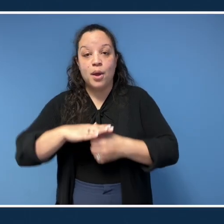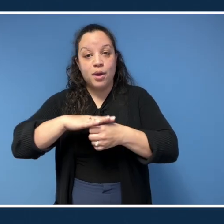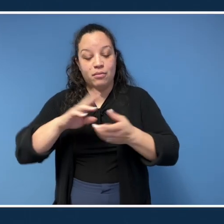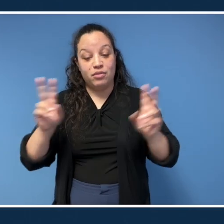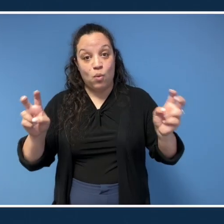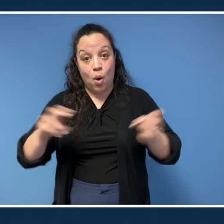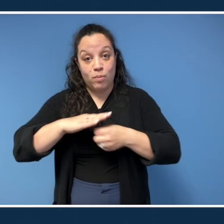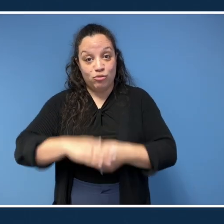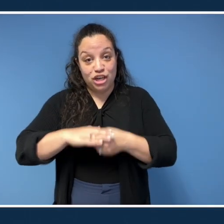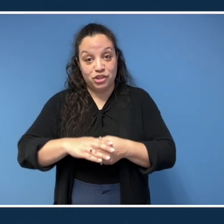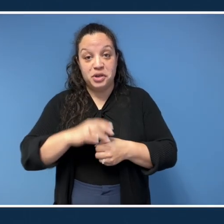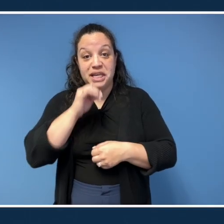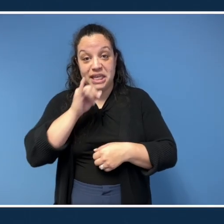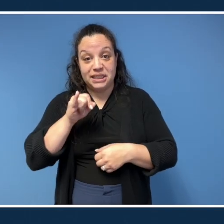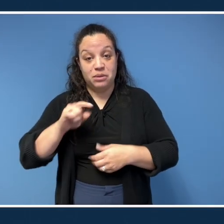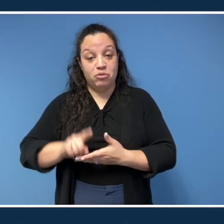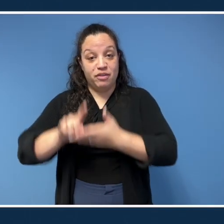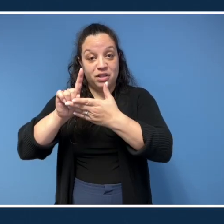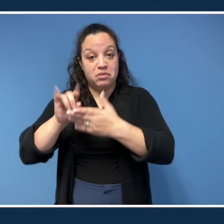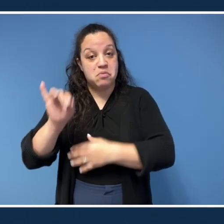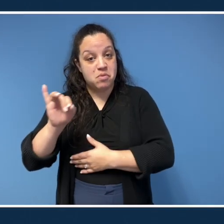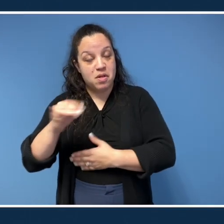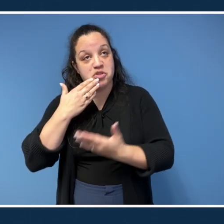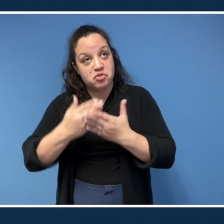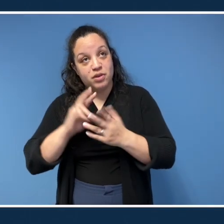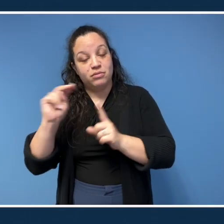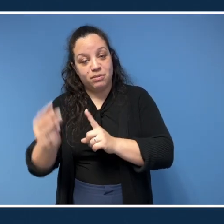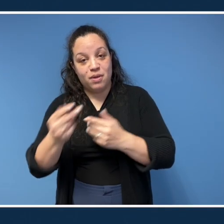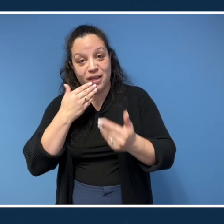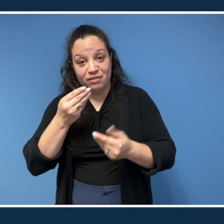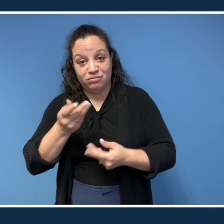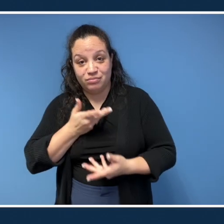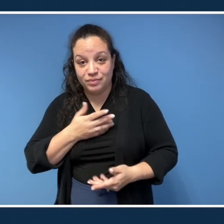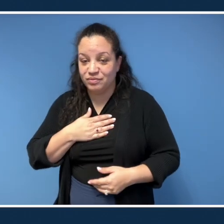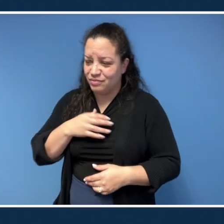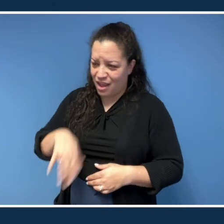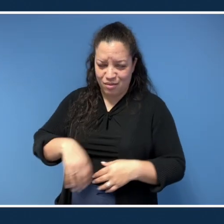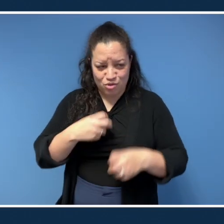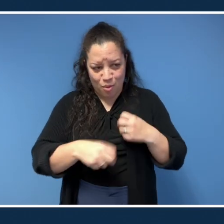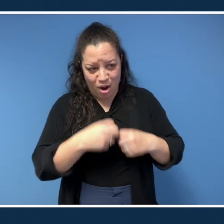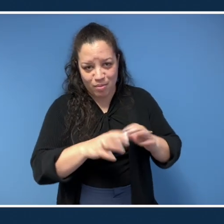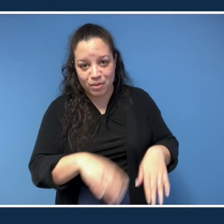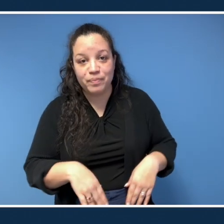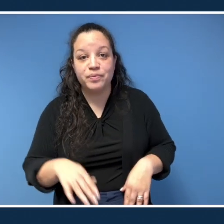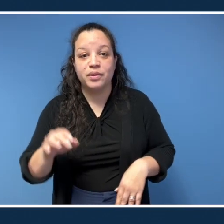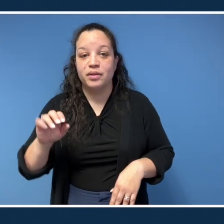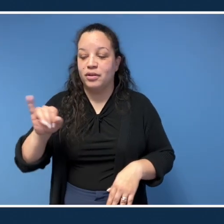that is really a great way to look at it. Thank you for sharing. Yeah, no problem, Shawn, as we I'm gonna maybe combine our last